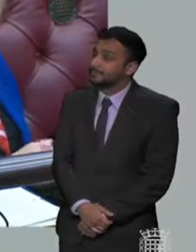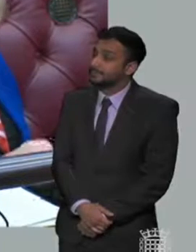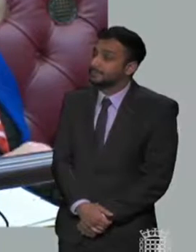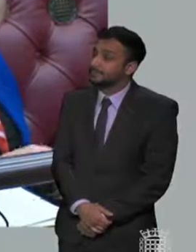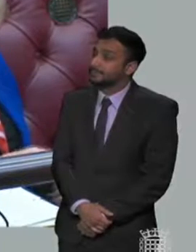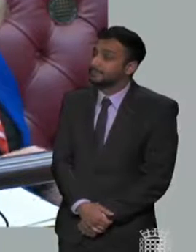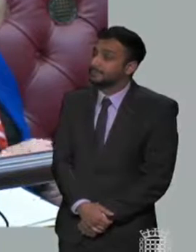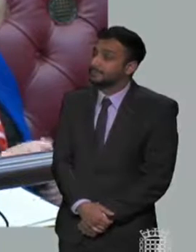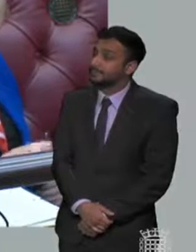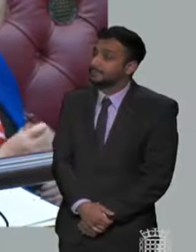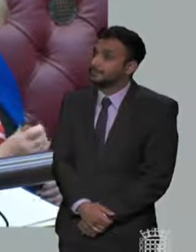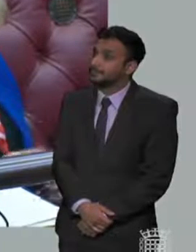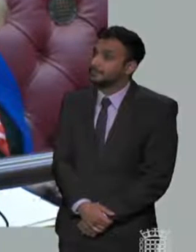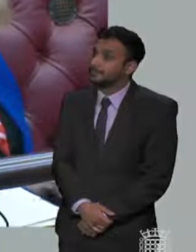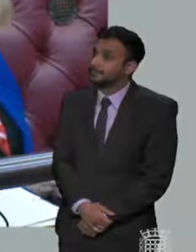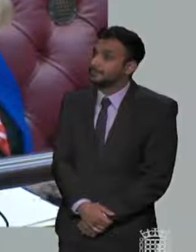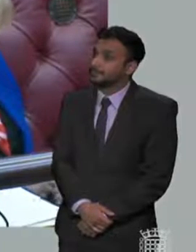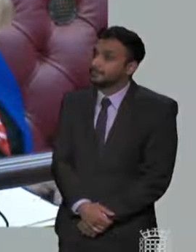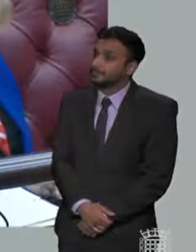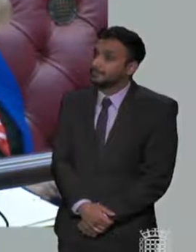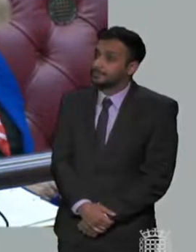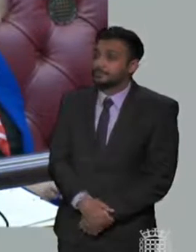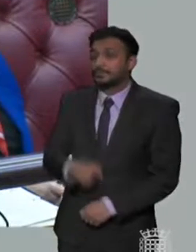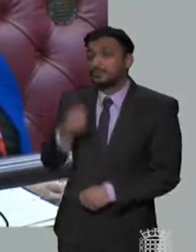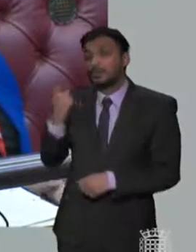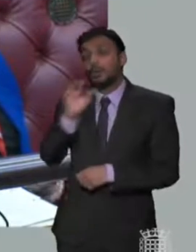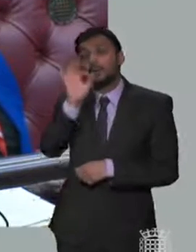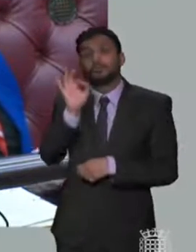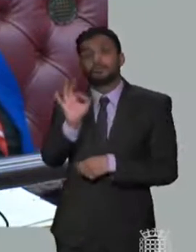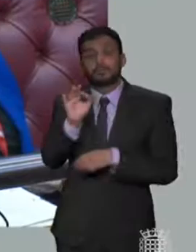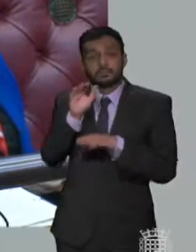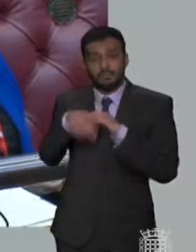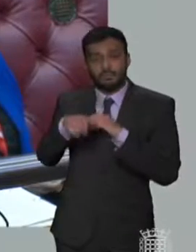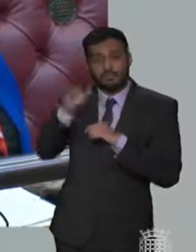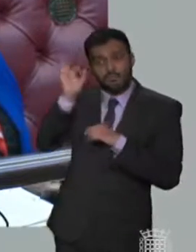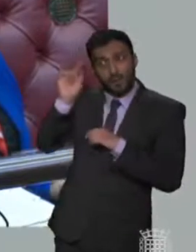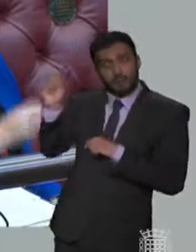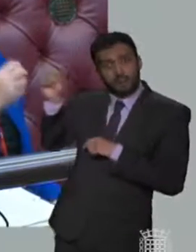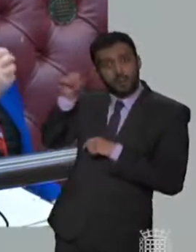about the interpretation for local councillors holding surgeries councils are required by the